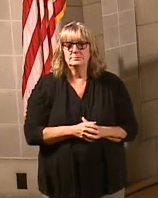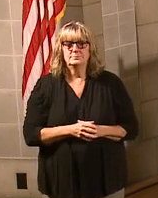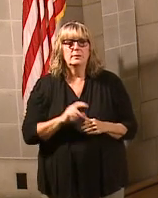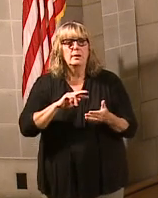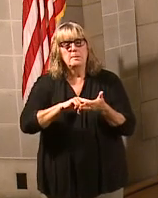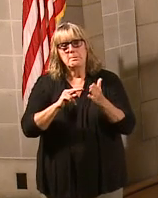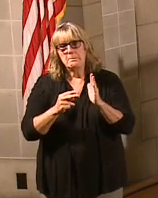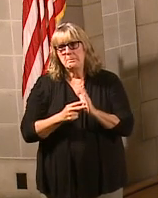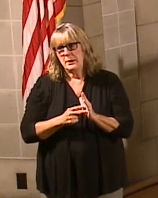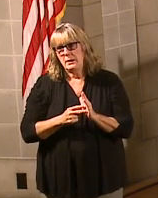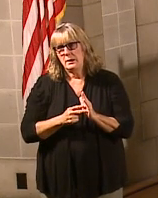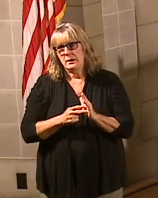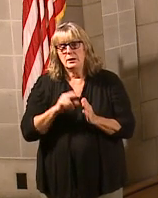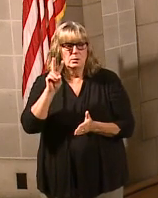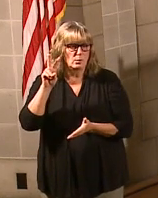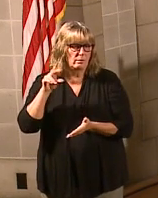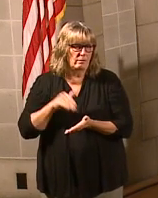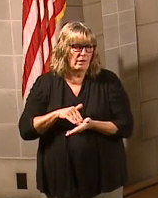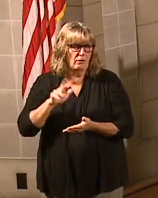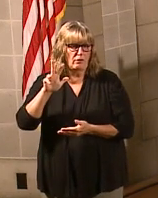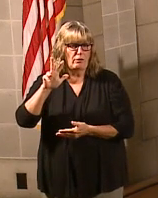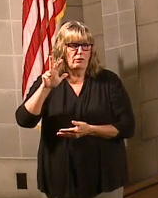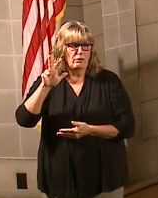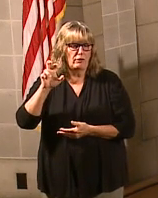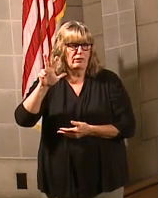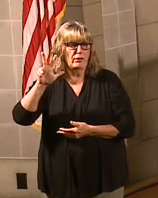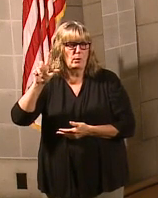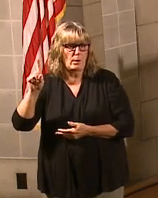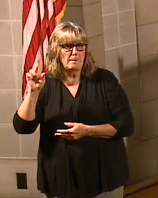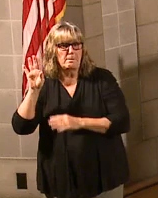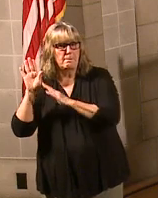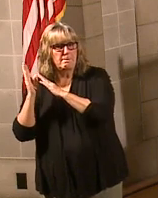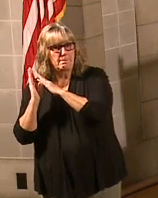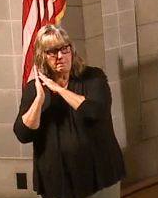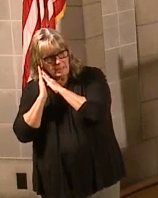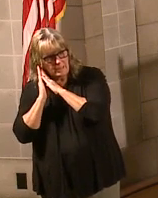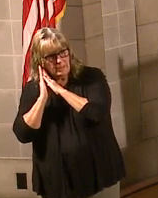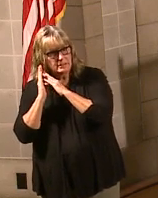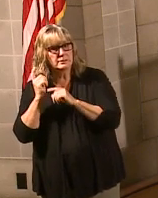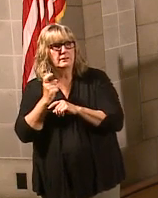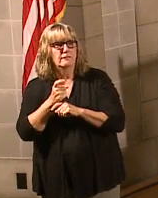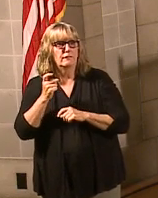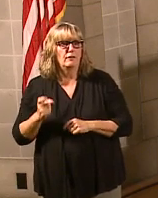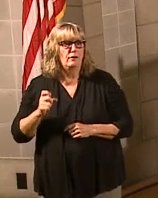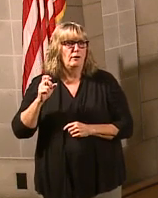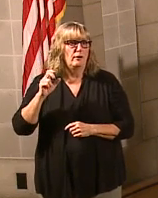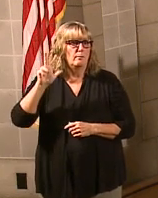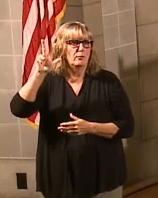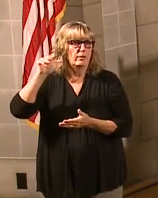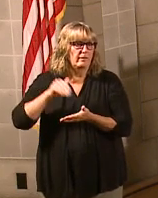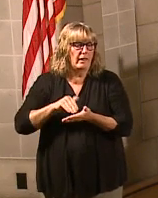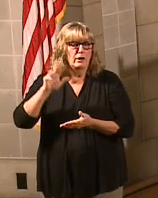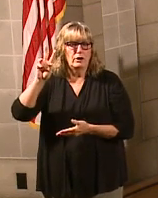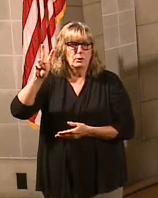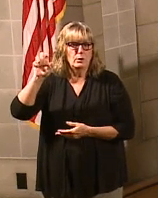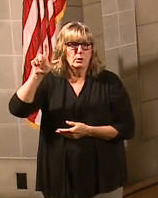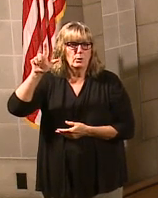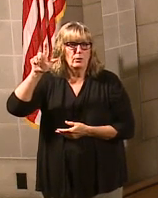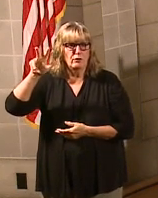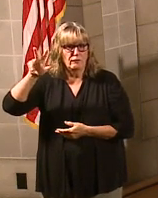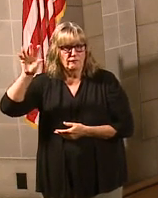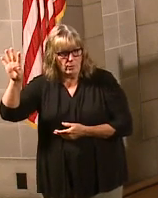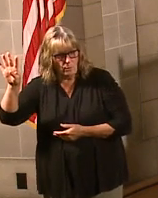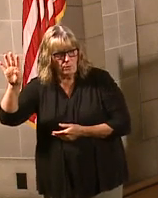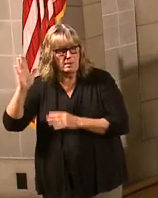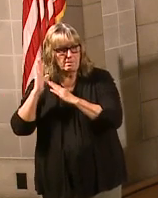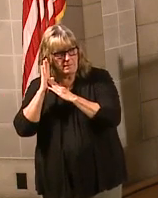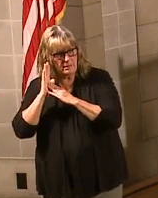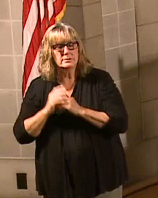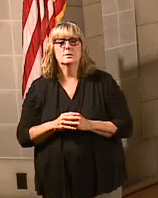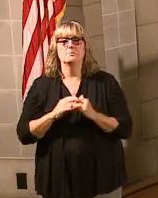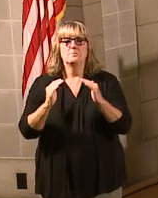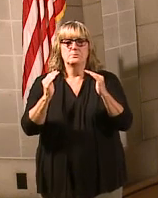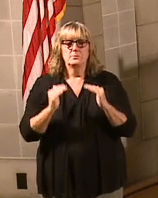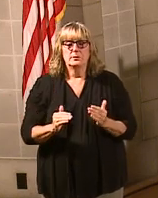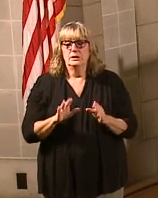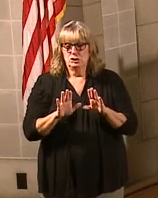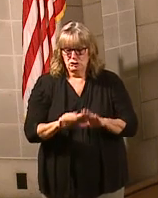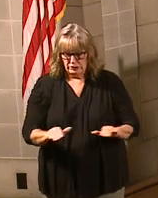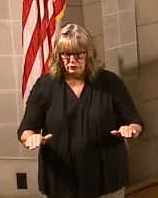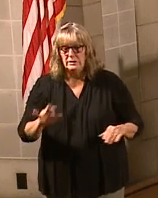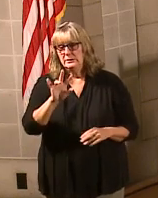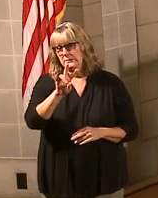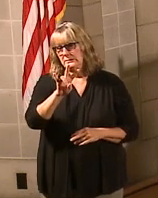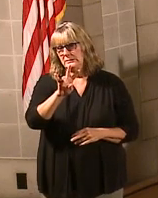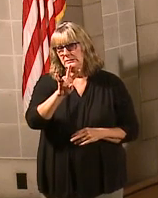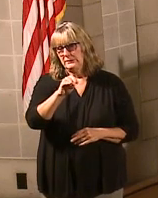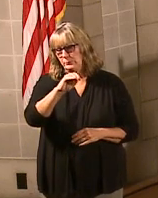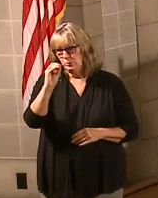SO FOR ADULTS, WE ARE 72%